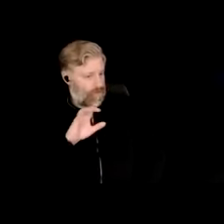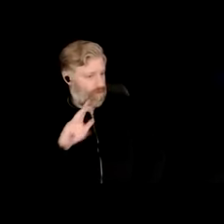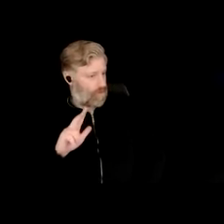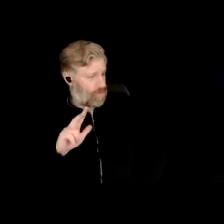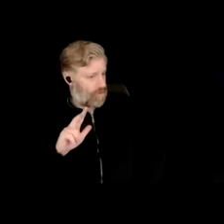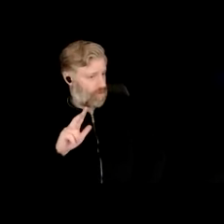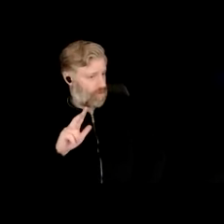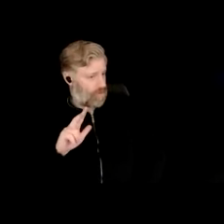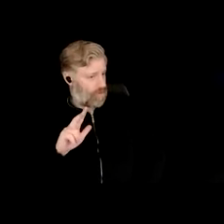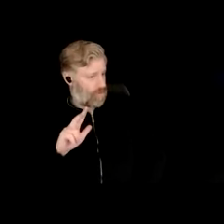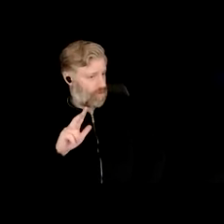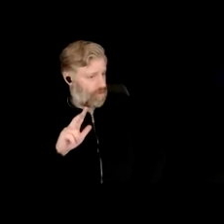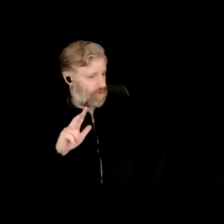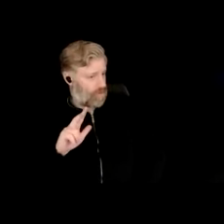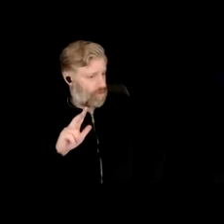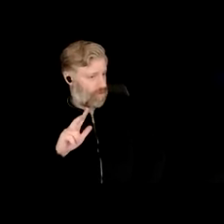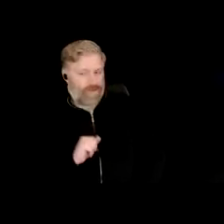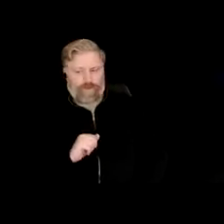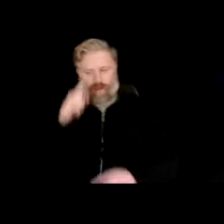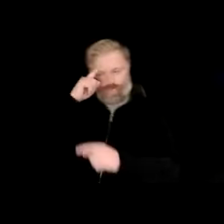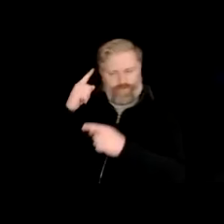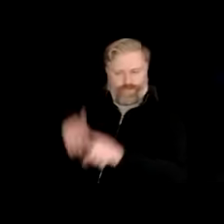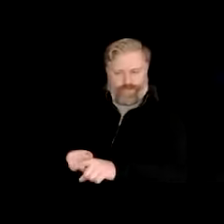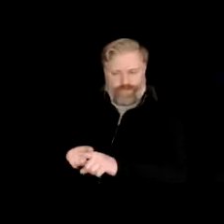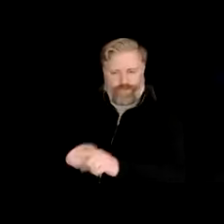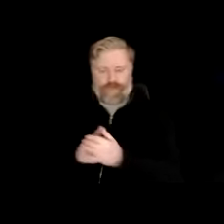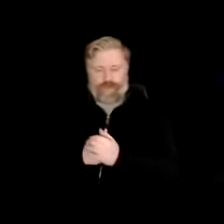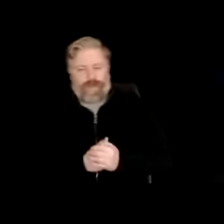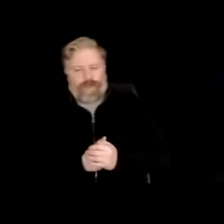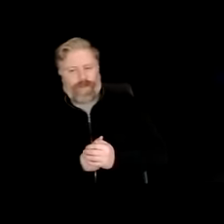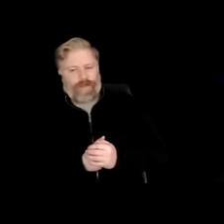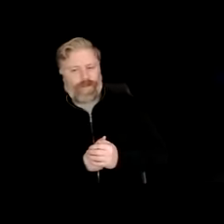but maybe we need to have further conversation.